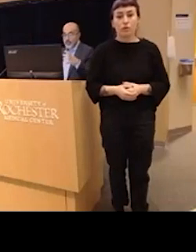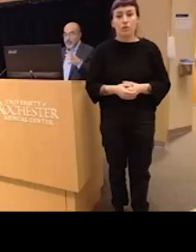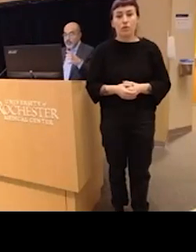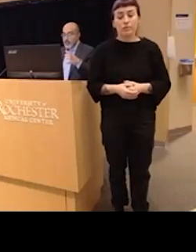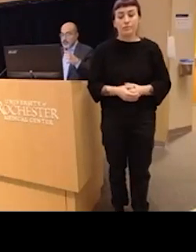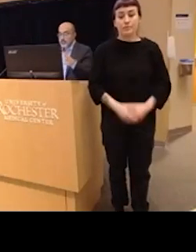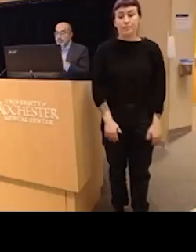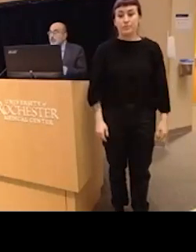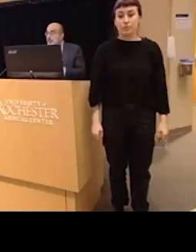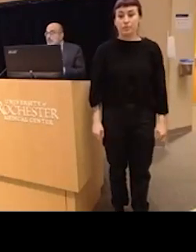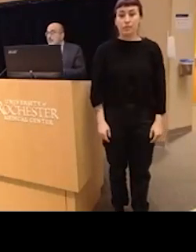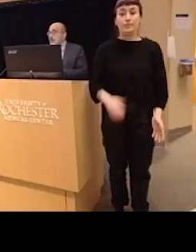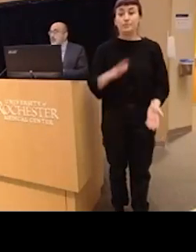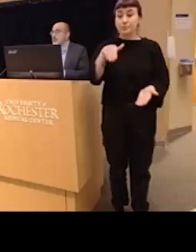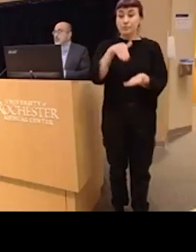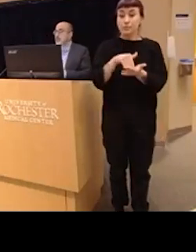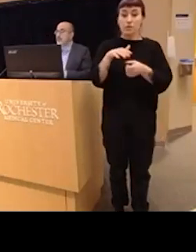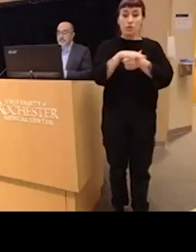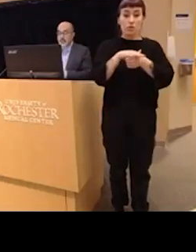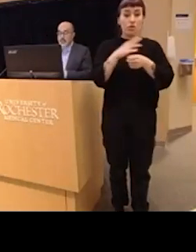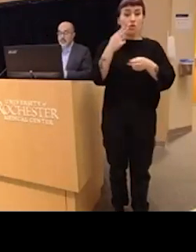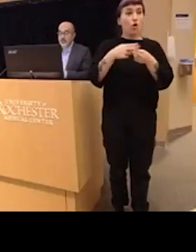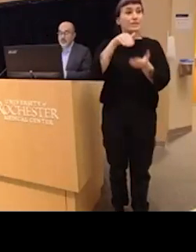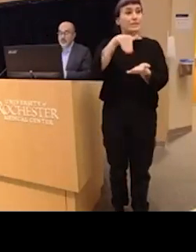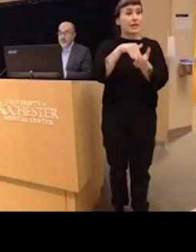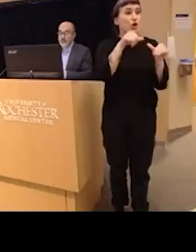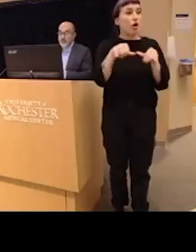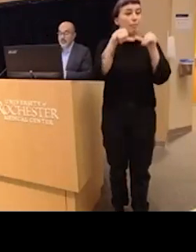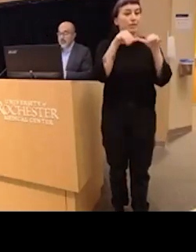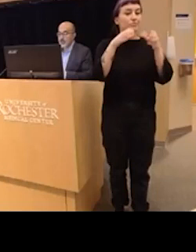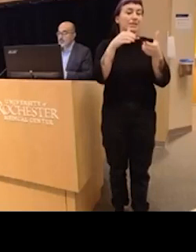a a central location called Center Commons um which is about the center of the city which is